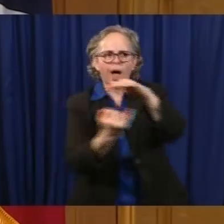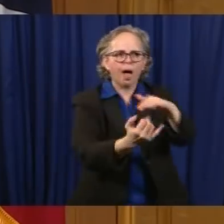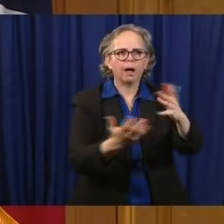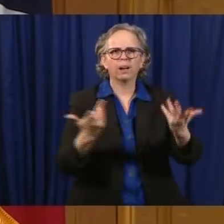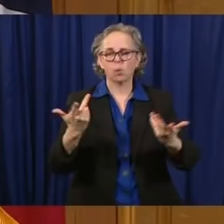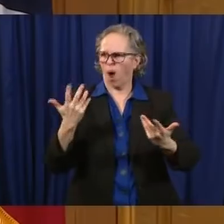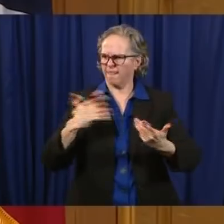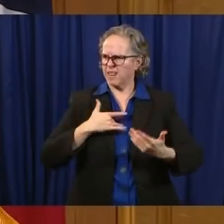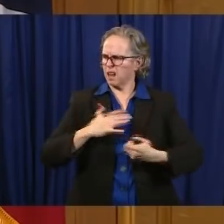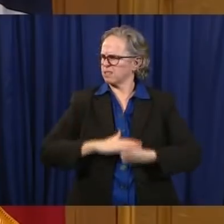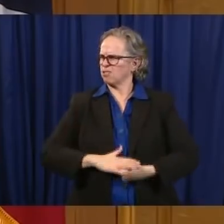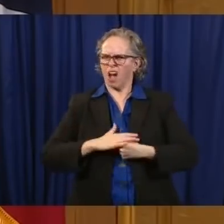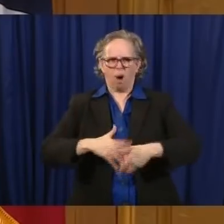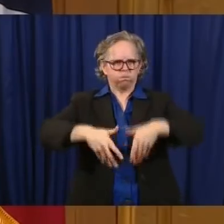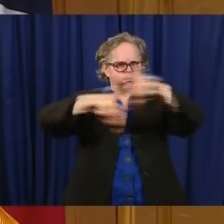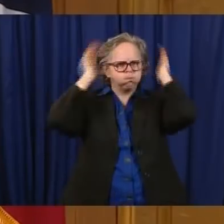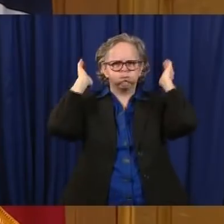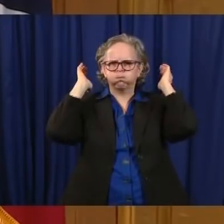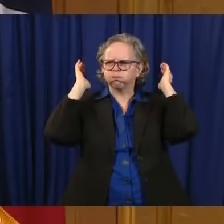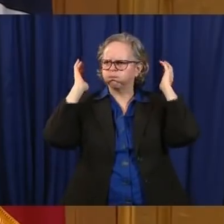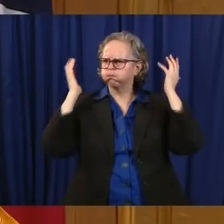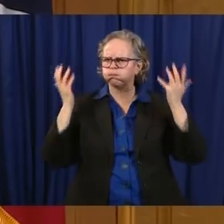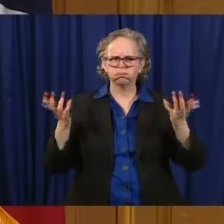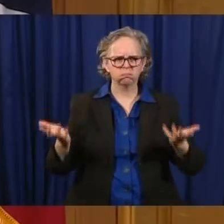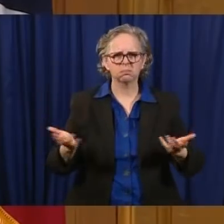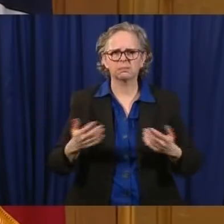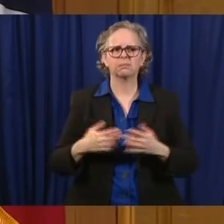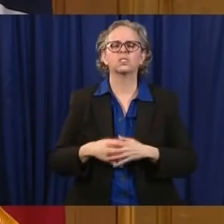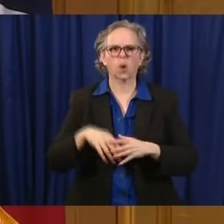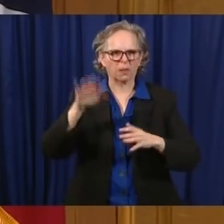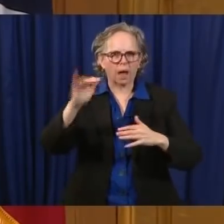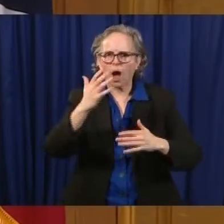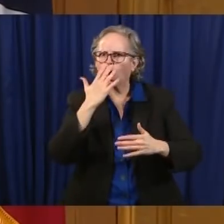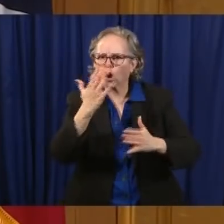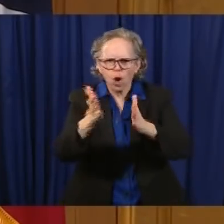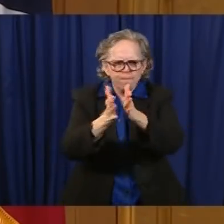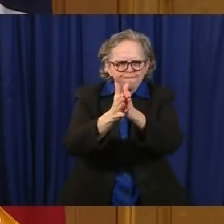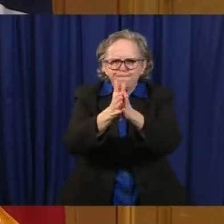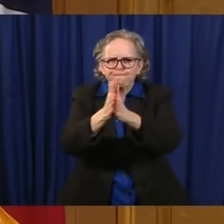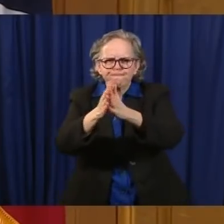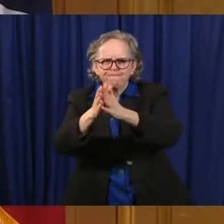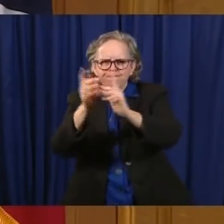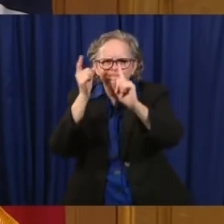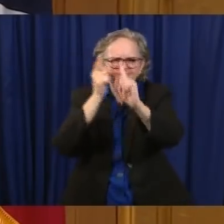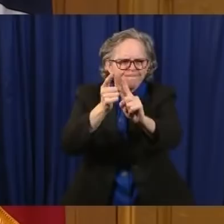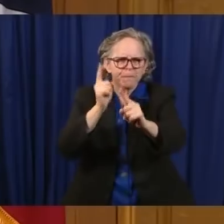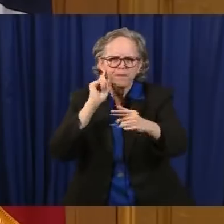OUT, THEY ARE NOT ONLY REDUCING FEELINGS OF ISOLATION, BUT THE PERSONAL CONNECTION REDUCES